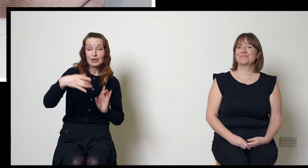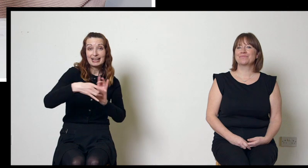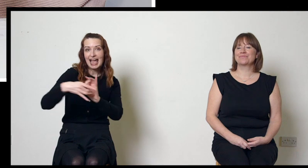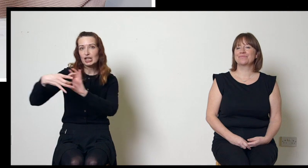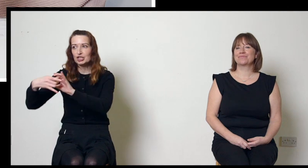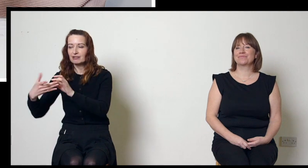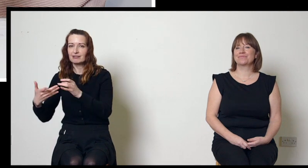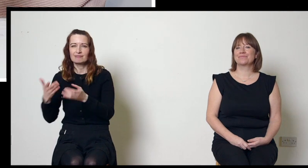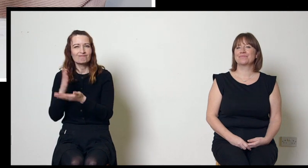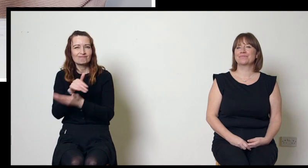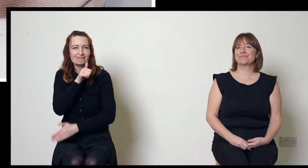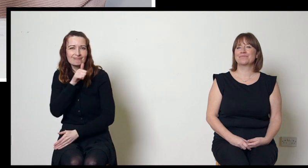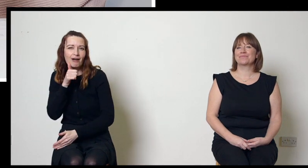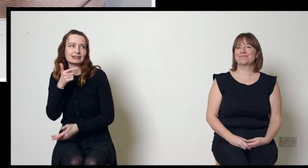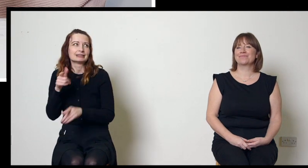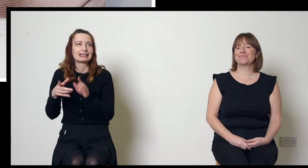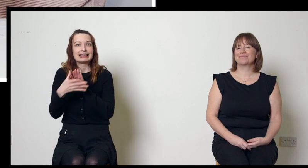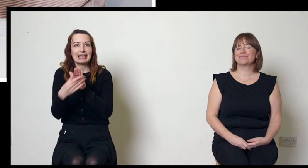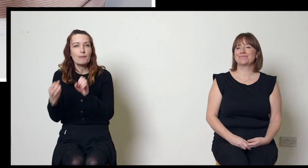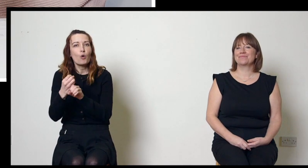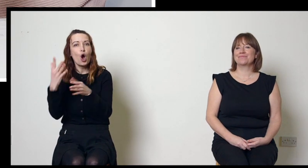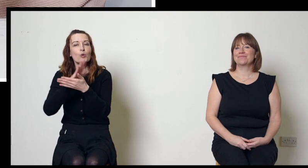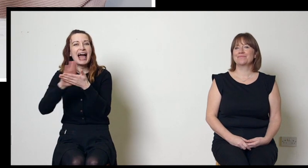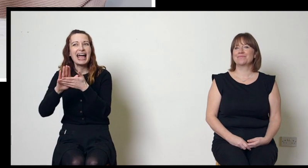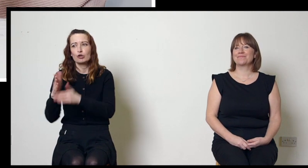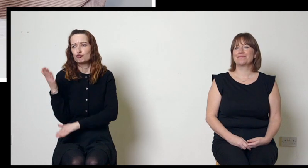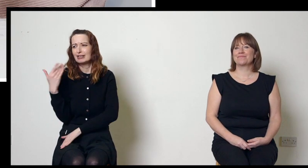you know, Goldhay recently, we like “have you got a big projector screen that we can borrow?”